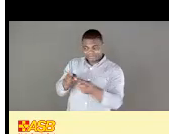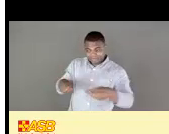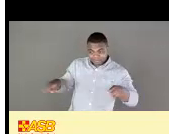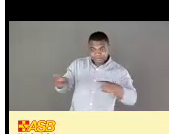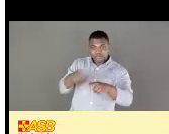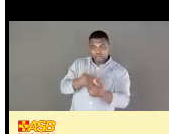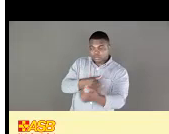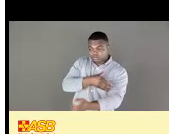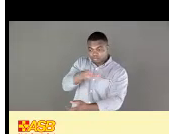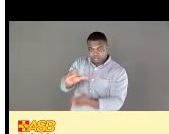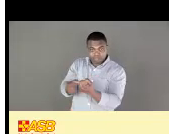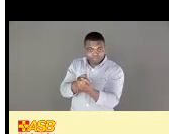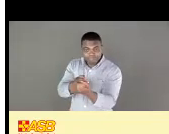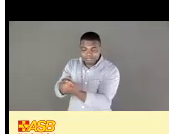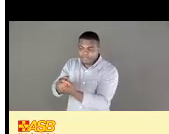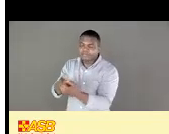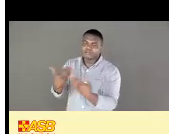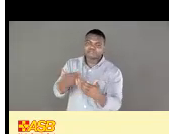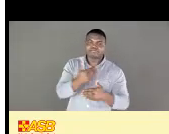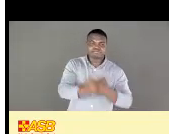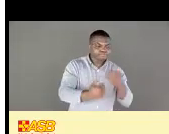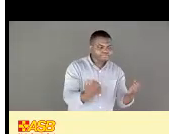various organizations, and humanitarian agencies,